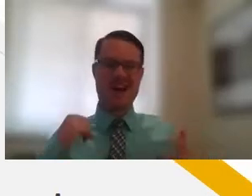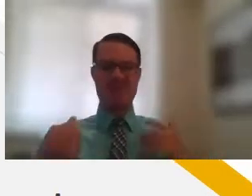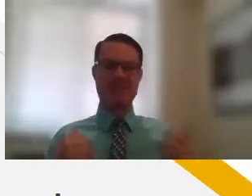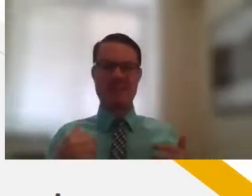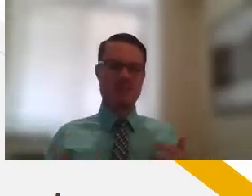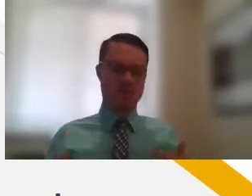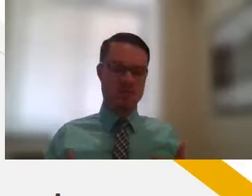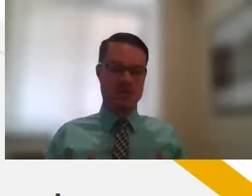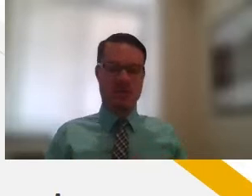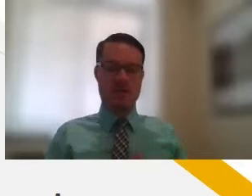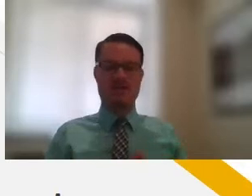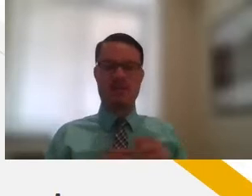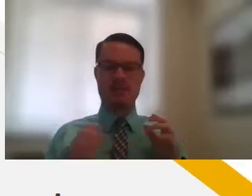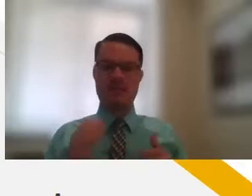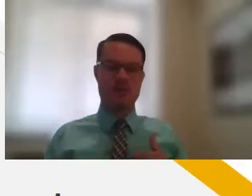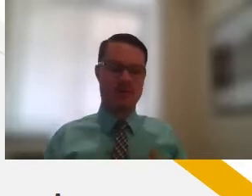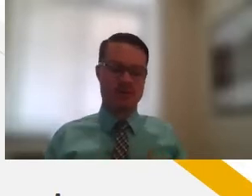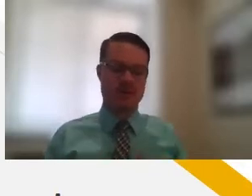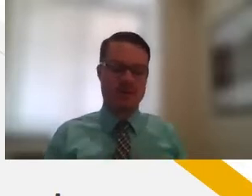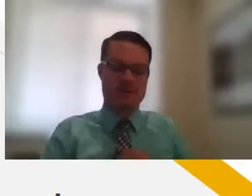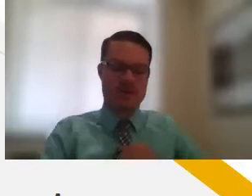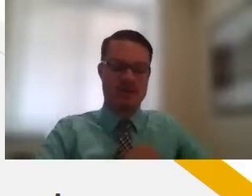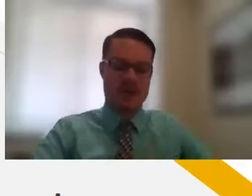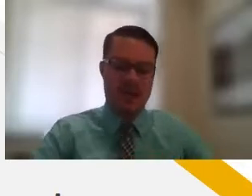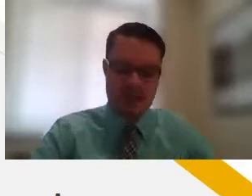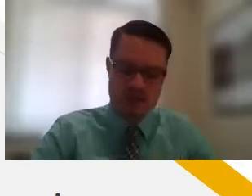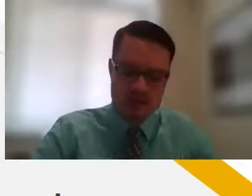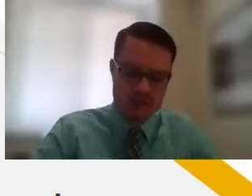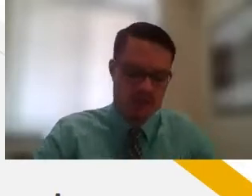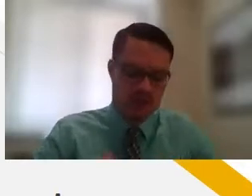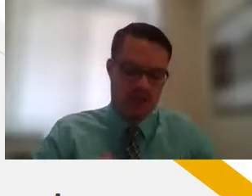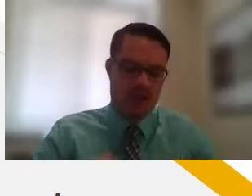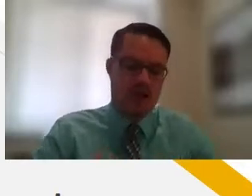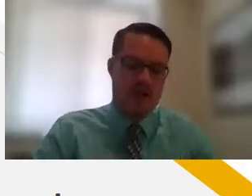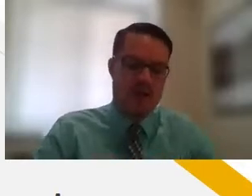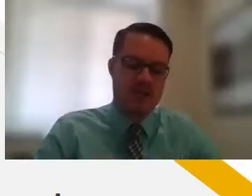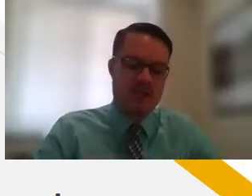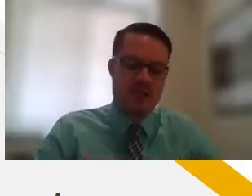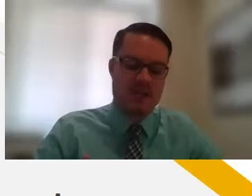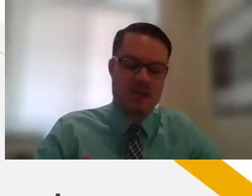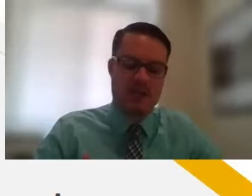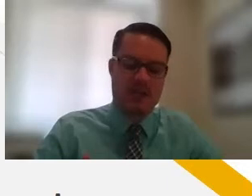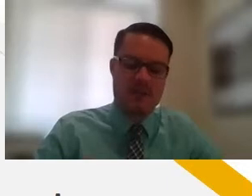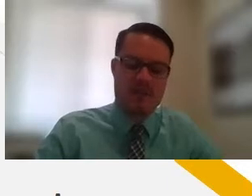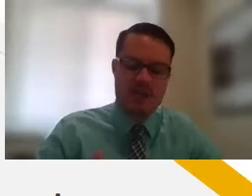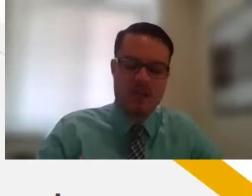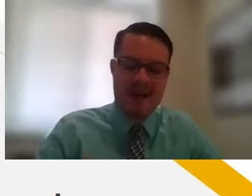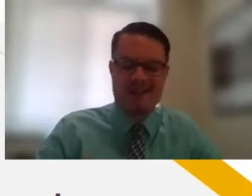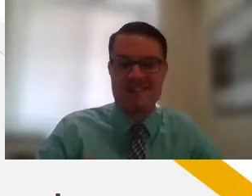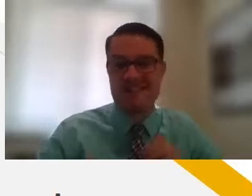the most commonly used example to kind of put this in perspective is a student who needs an accommodation to gain equal access,